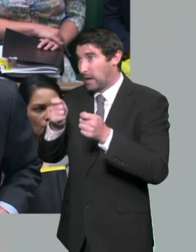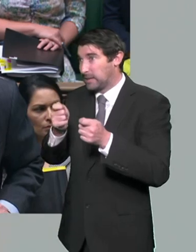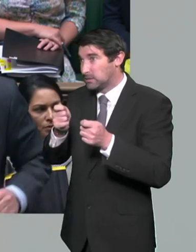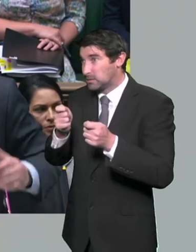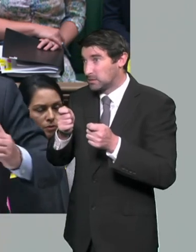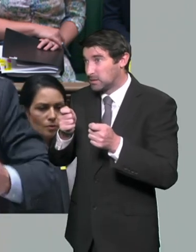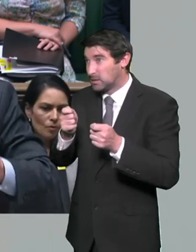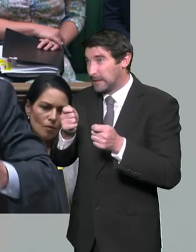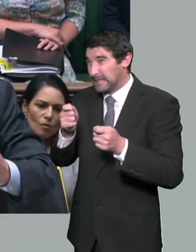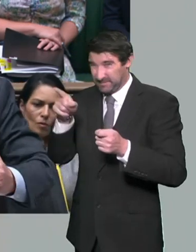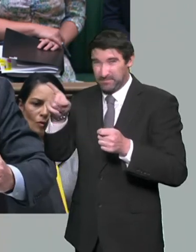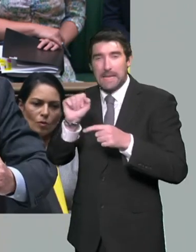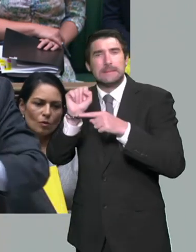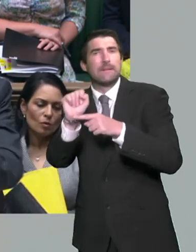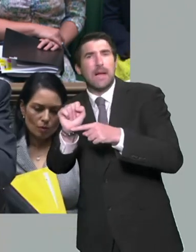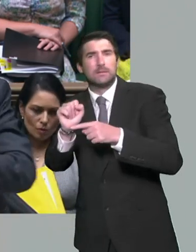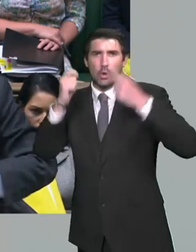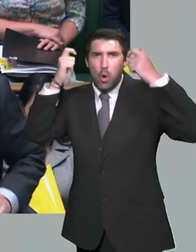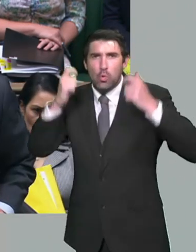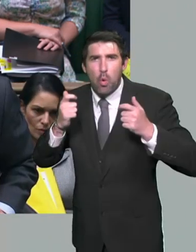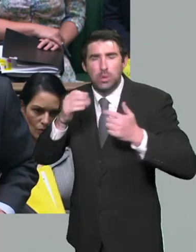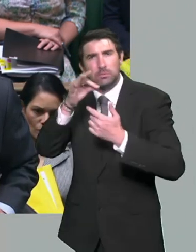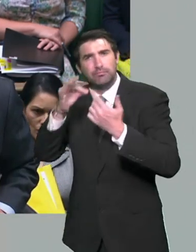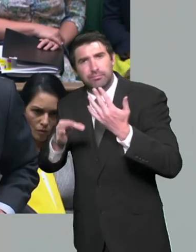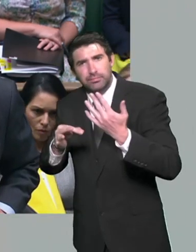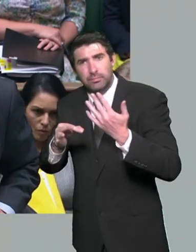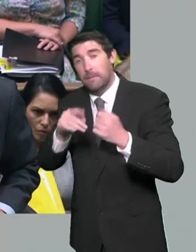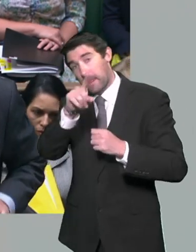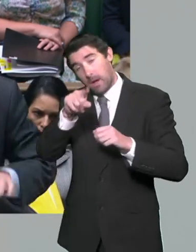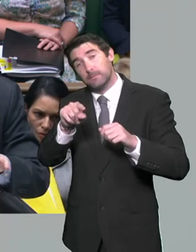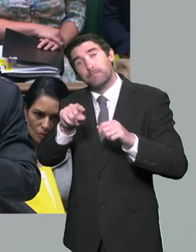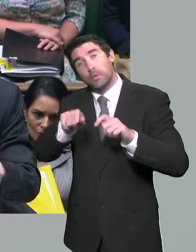But if she looks at what is happening on rape and serious sexual offences, where we have